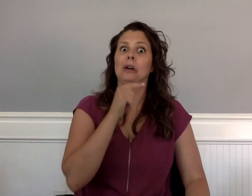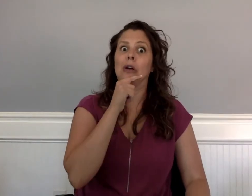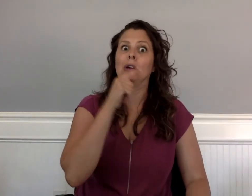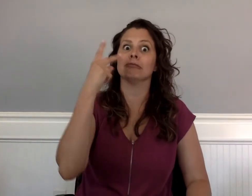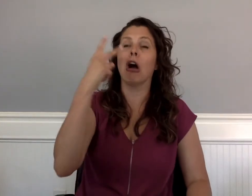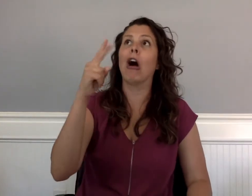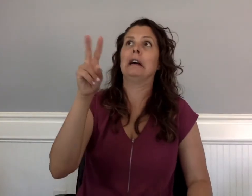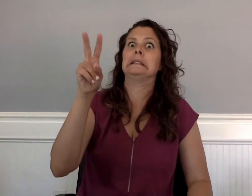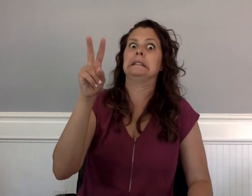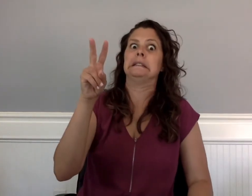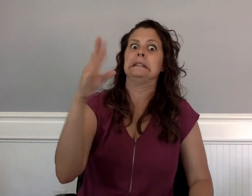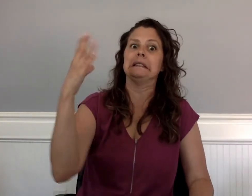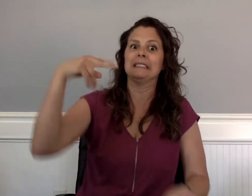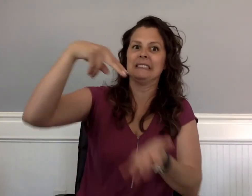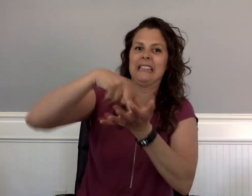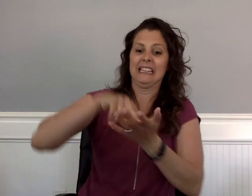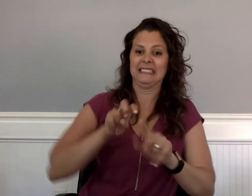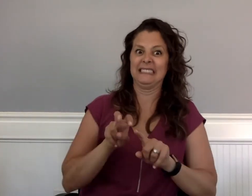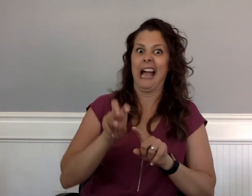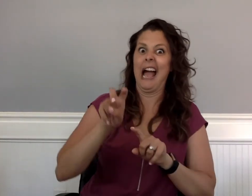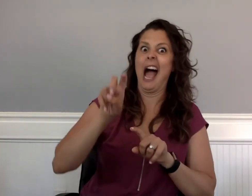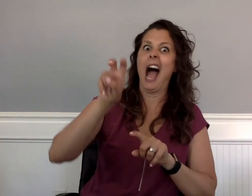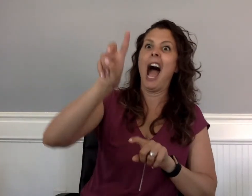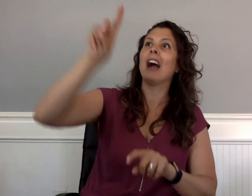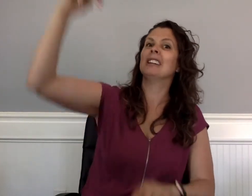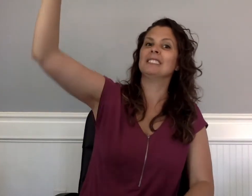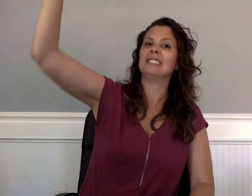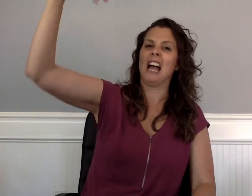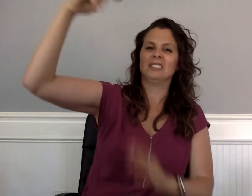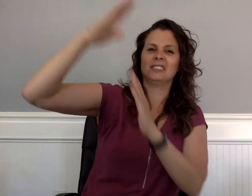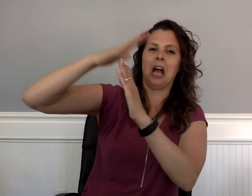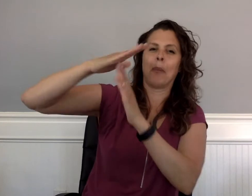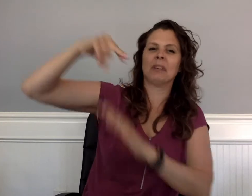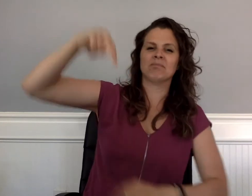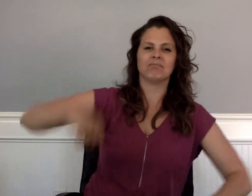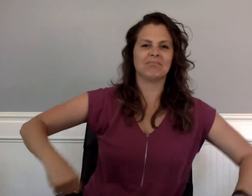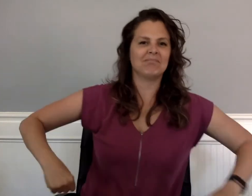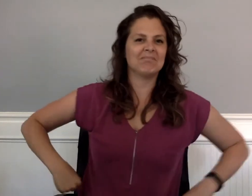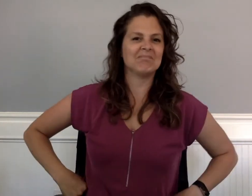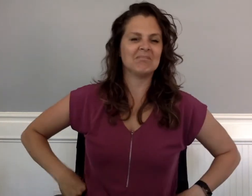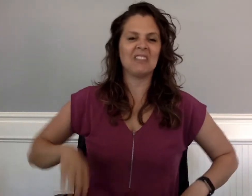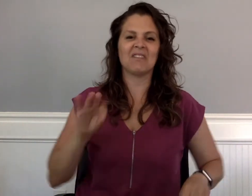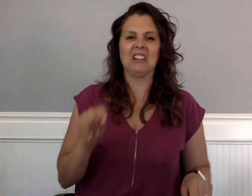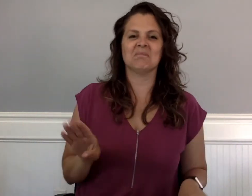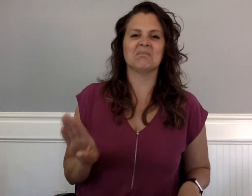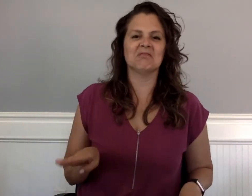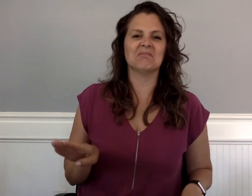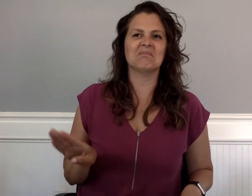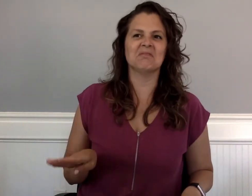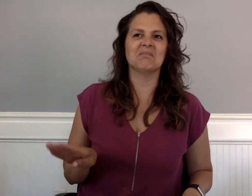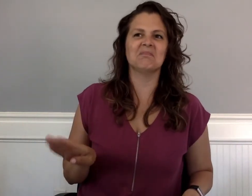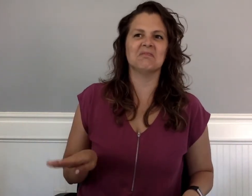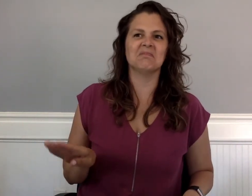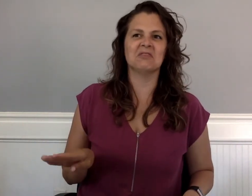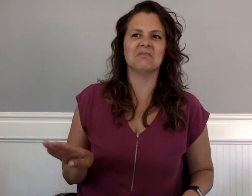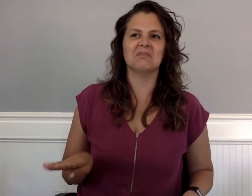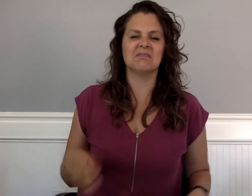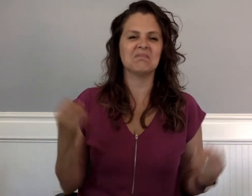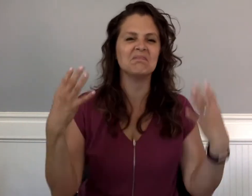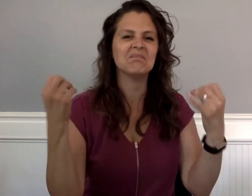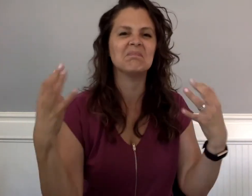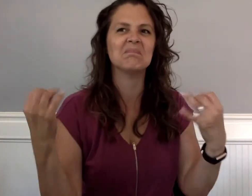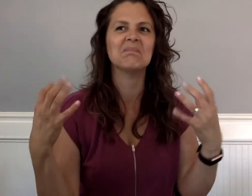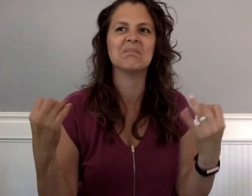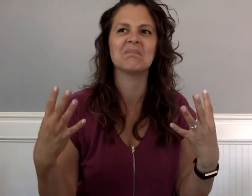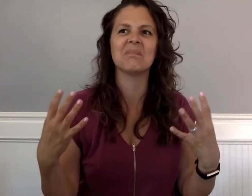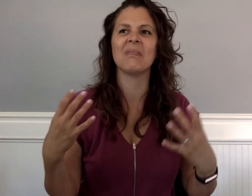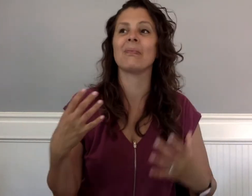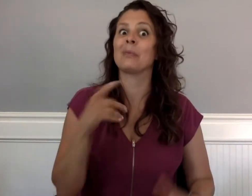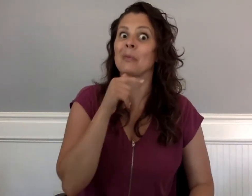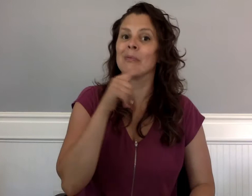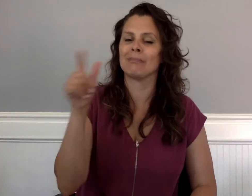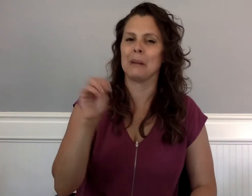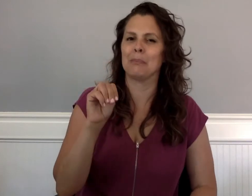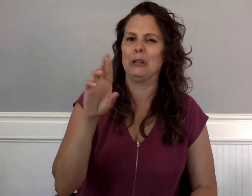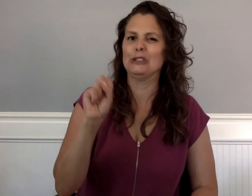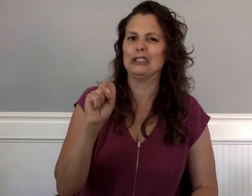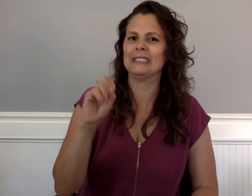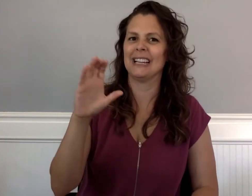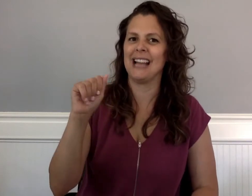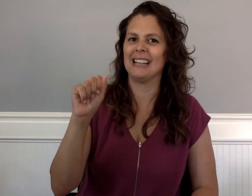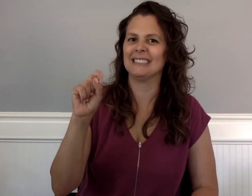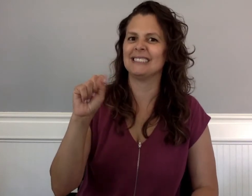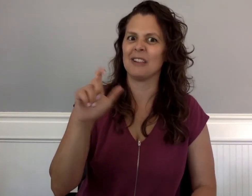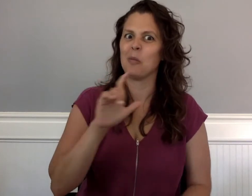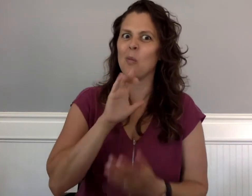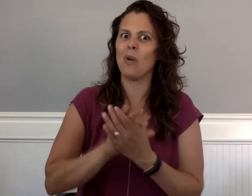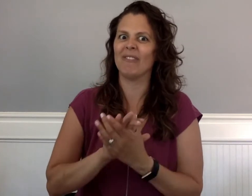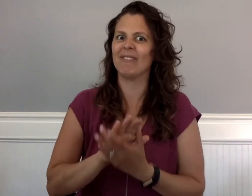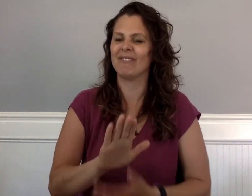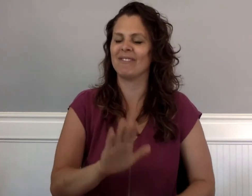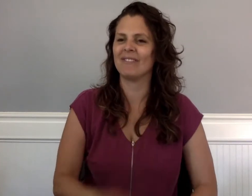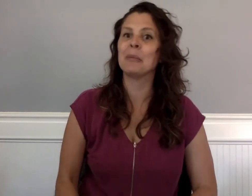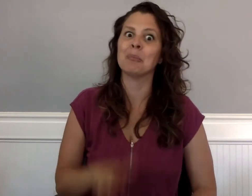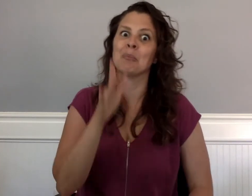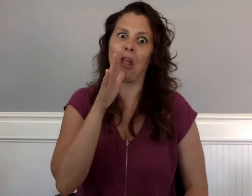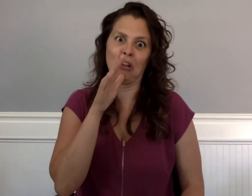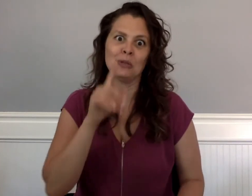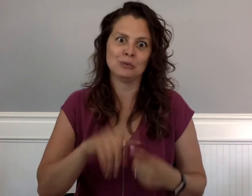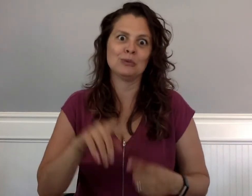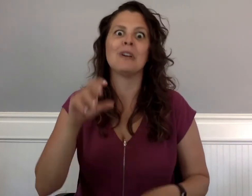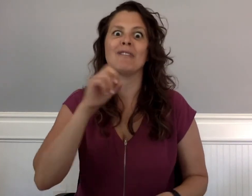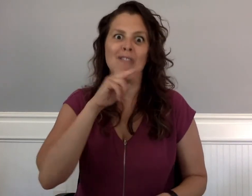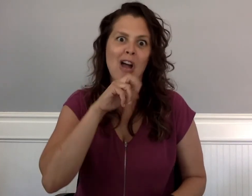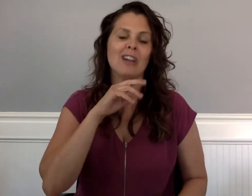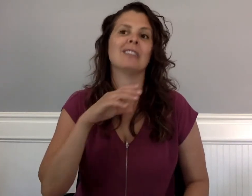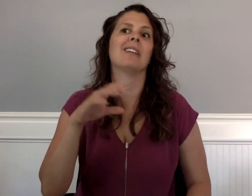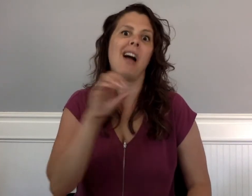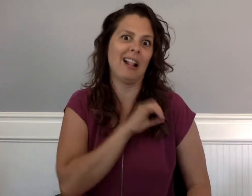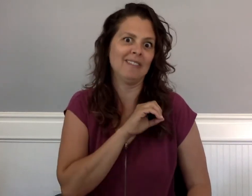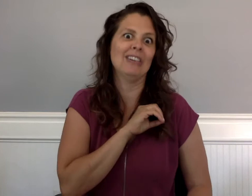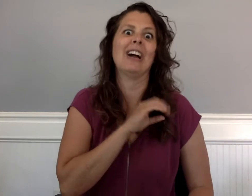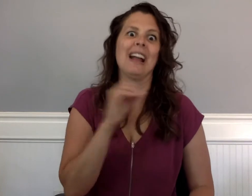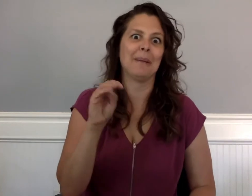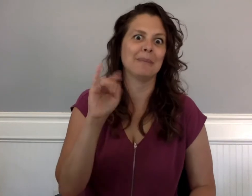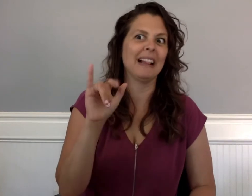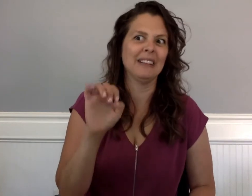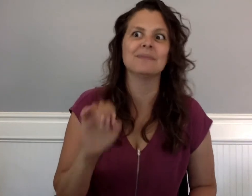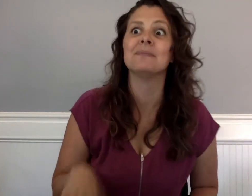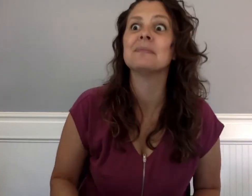At the top of the stone steps, arms crossed, foot tapping, stood Mrs. Castle, his wife.